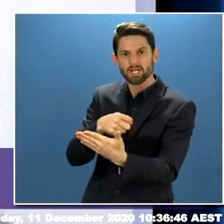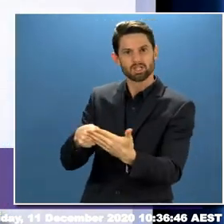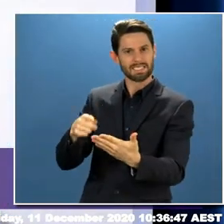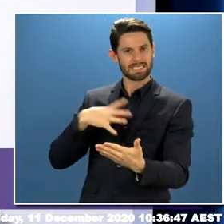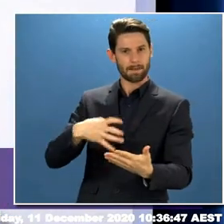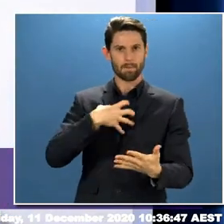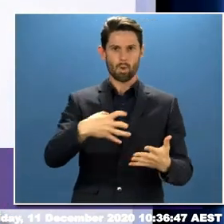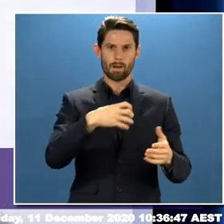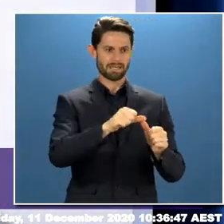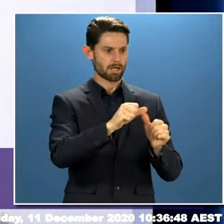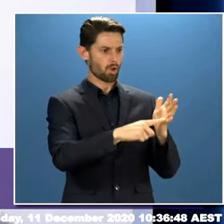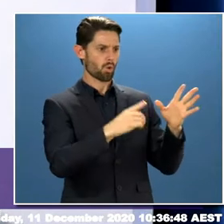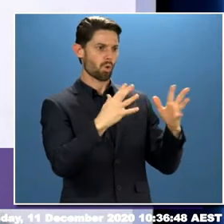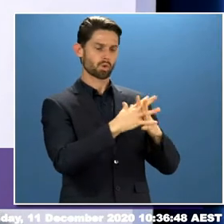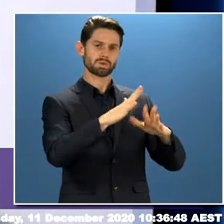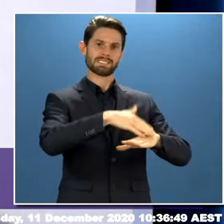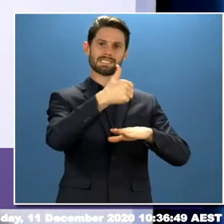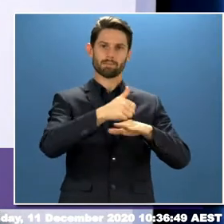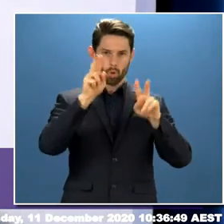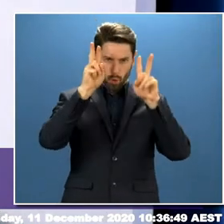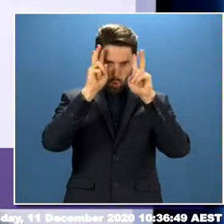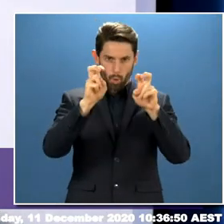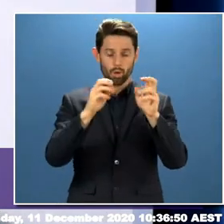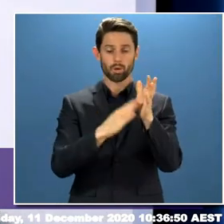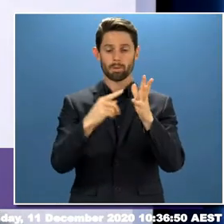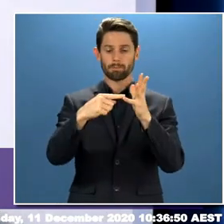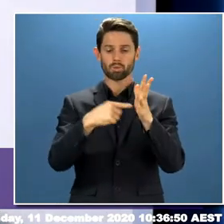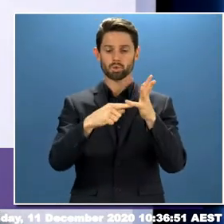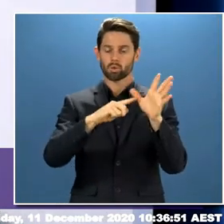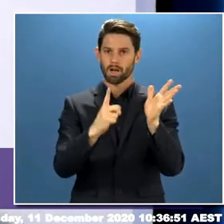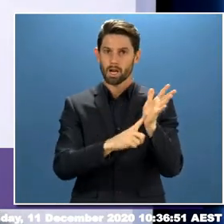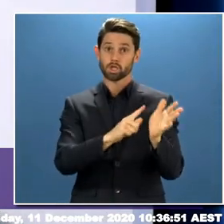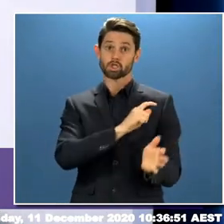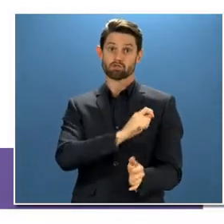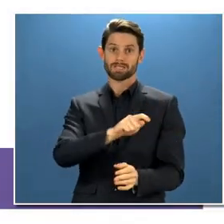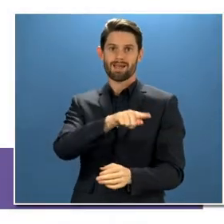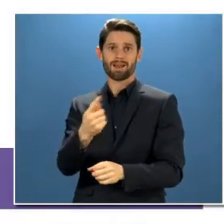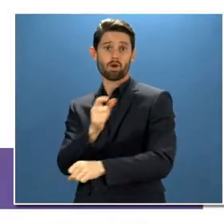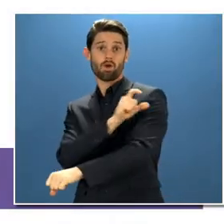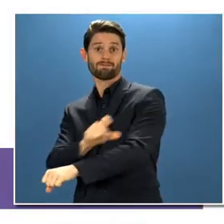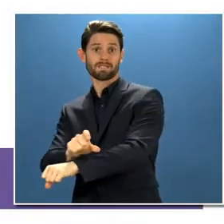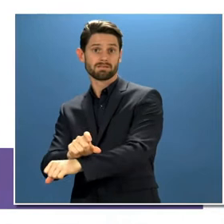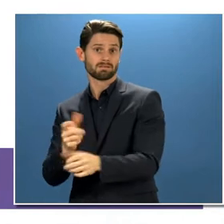of mutual trust and confidence? I don't know if the answer is better laws to create